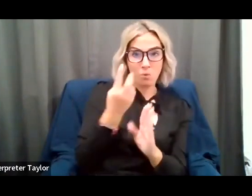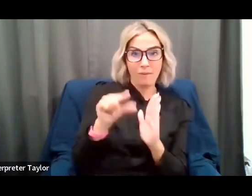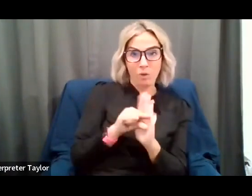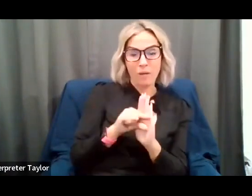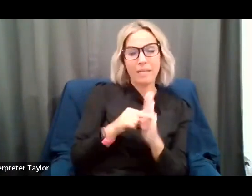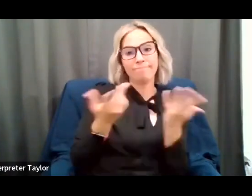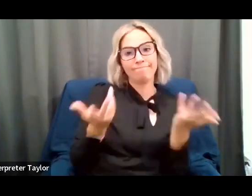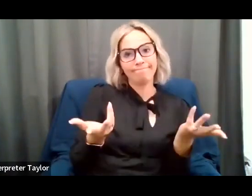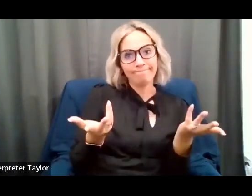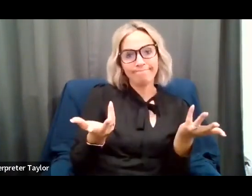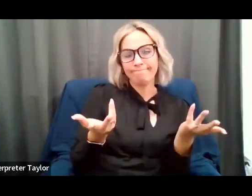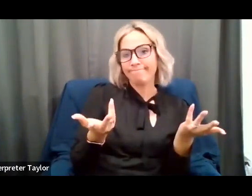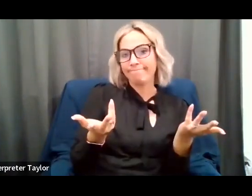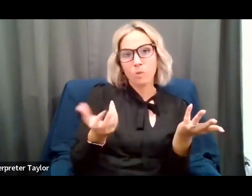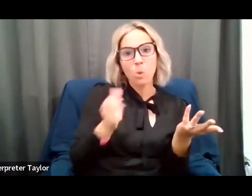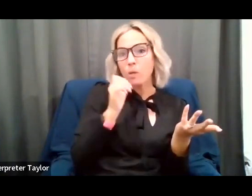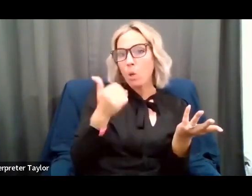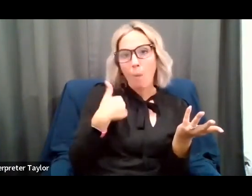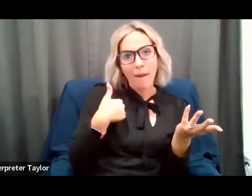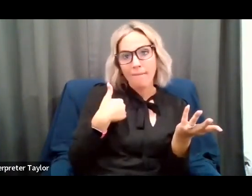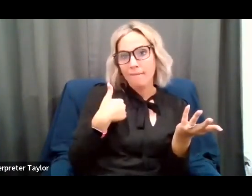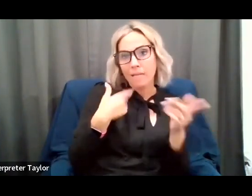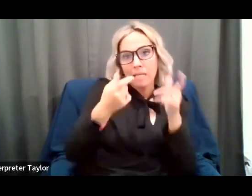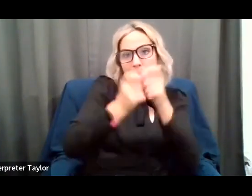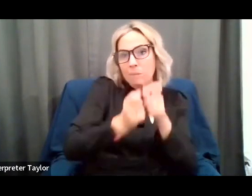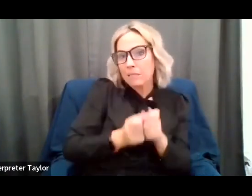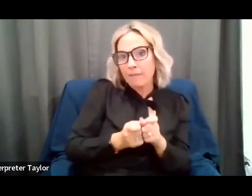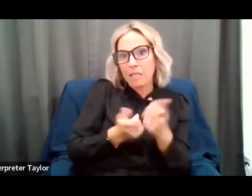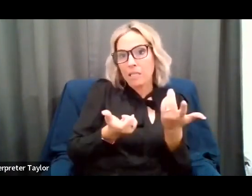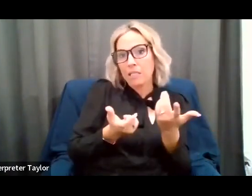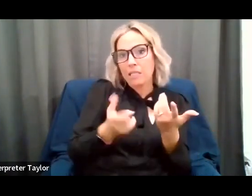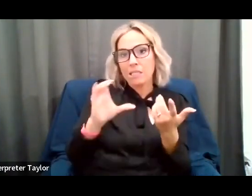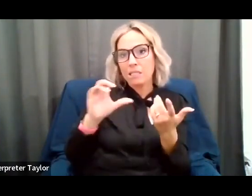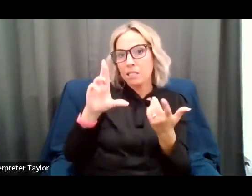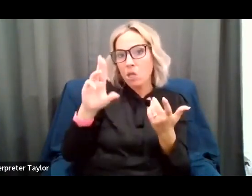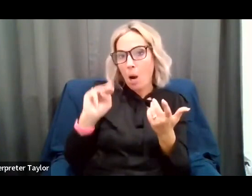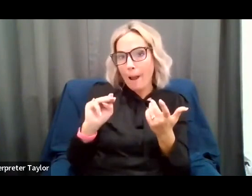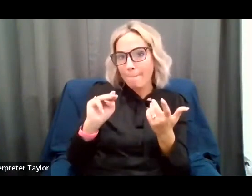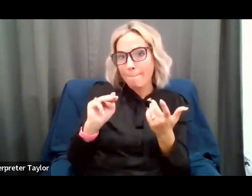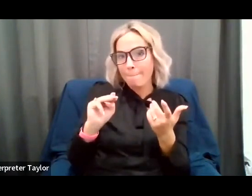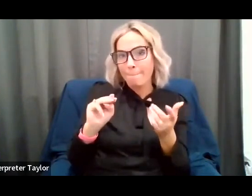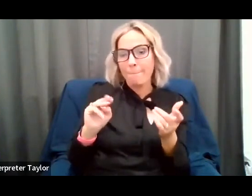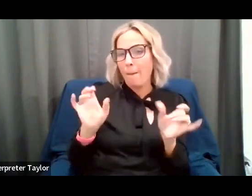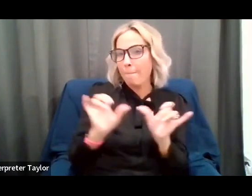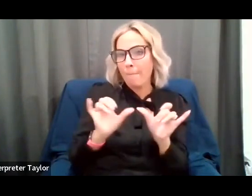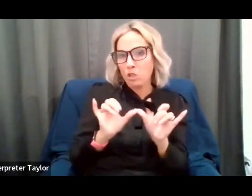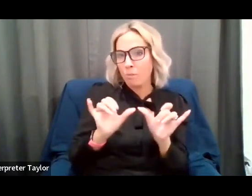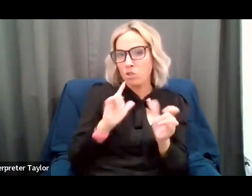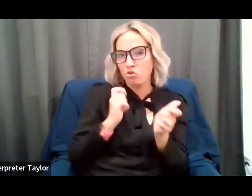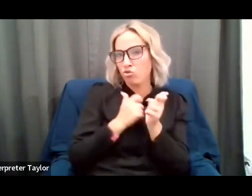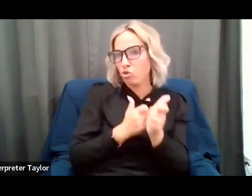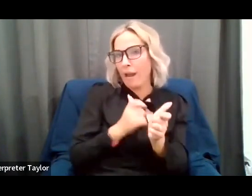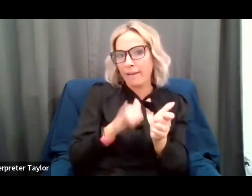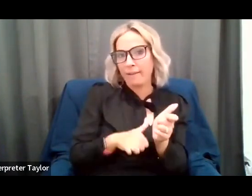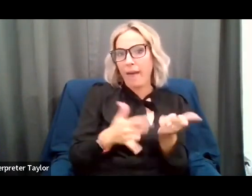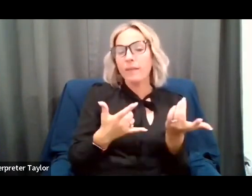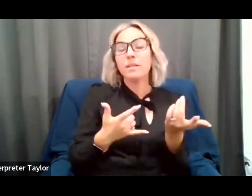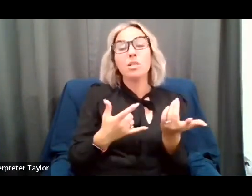we don't have a specific like CRM mechanism to really track them. What we do though, we look at